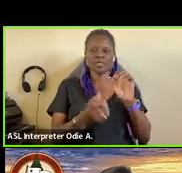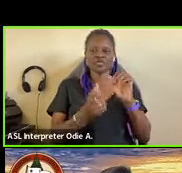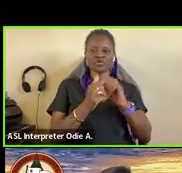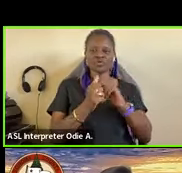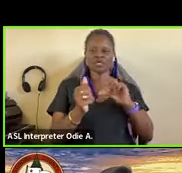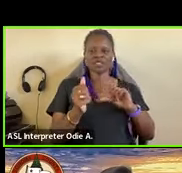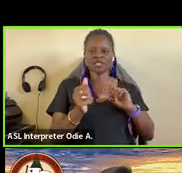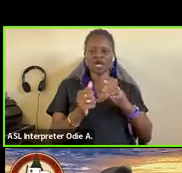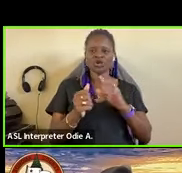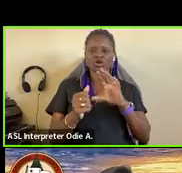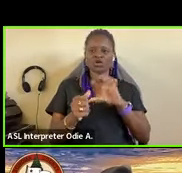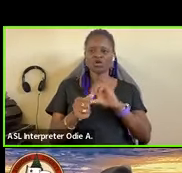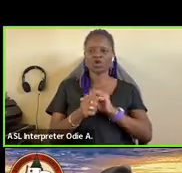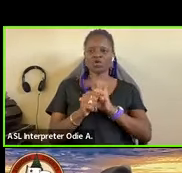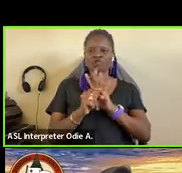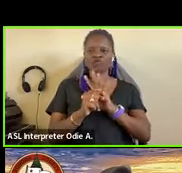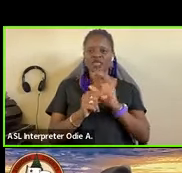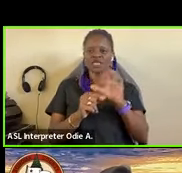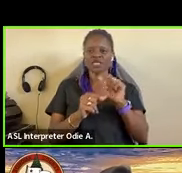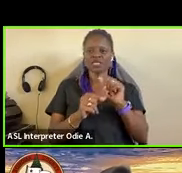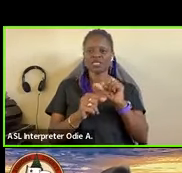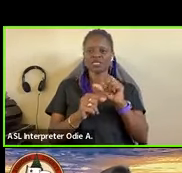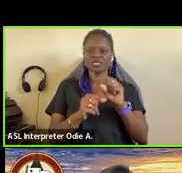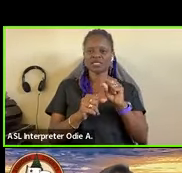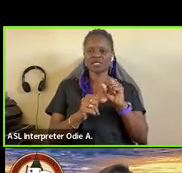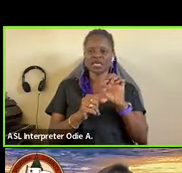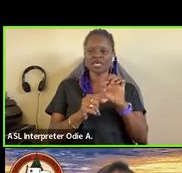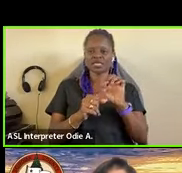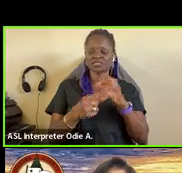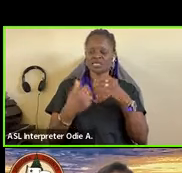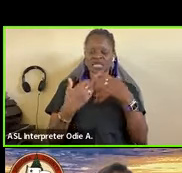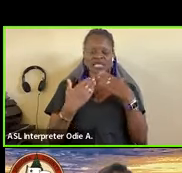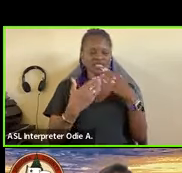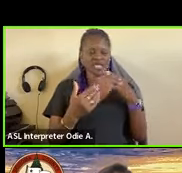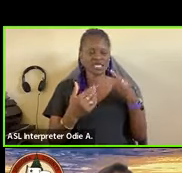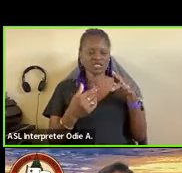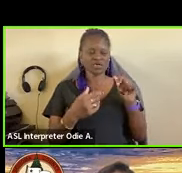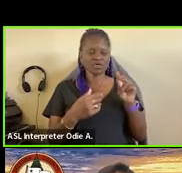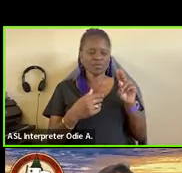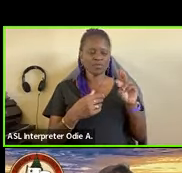Thank you so much, Paul. First, let me reiterate that we're still